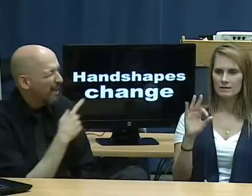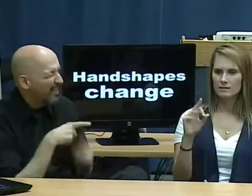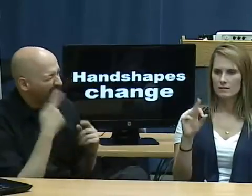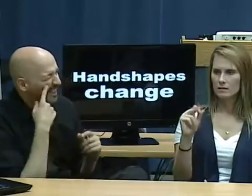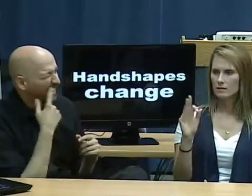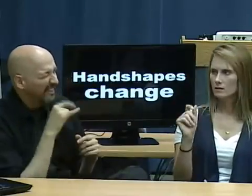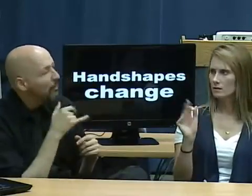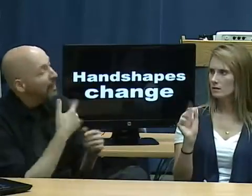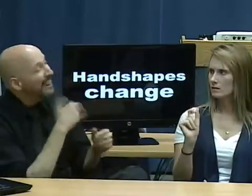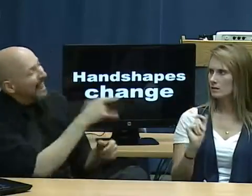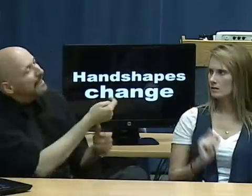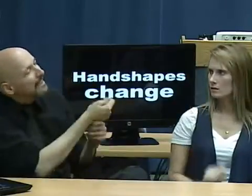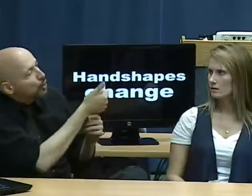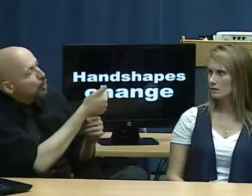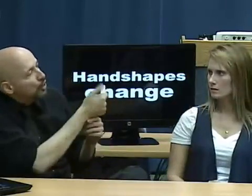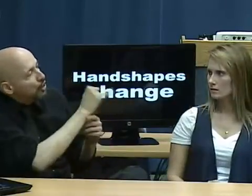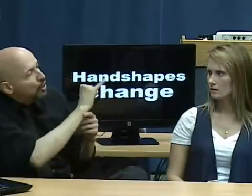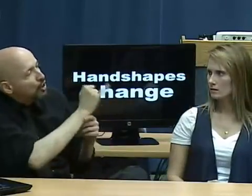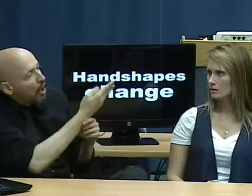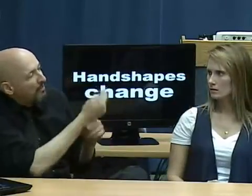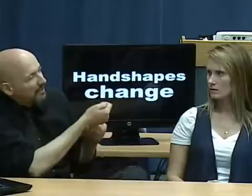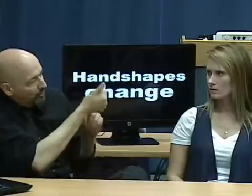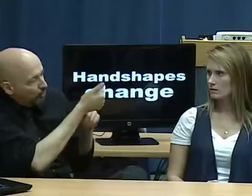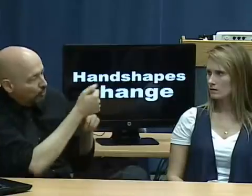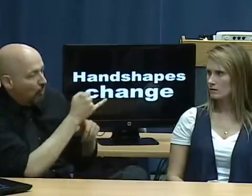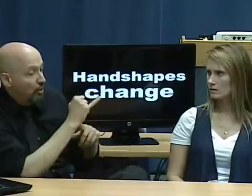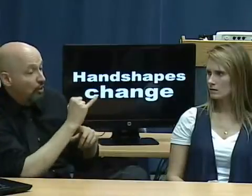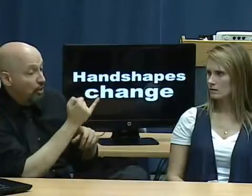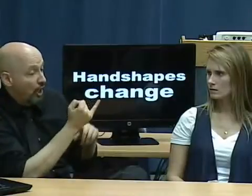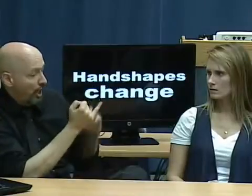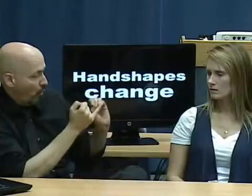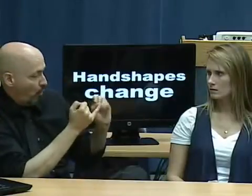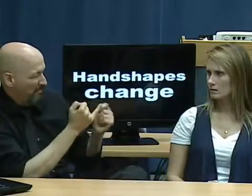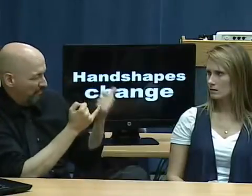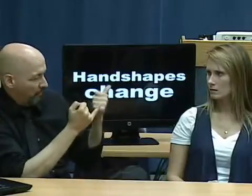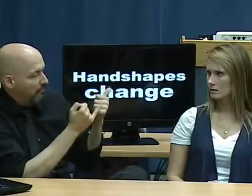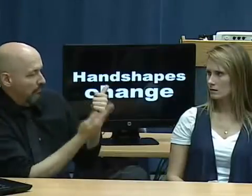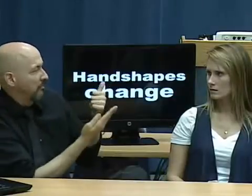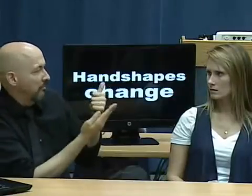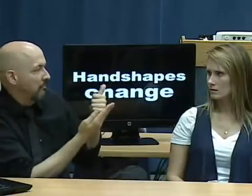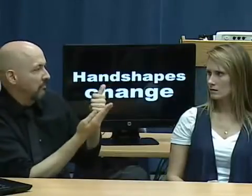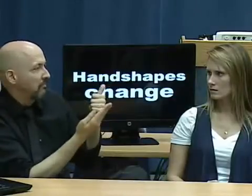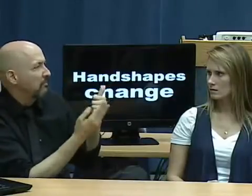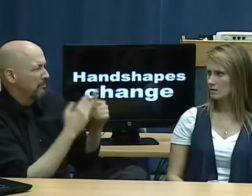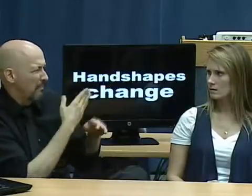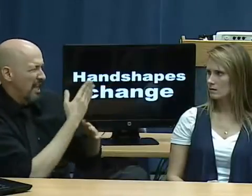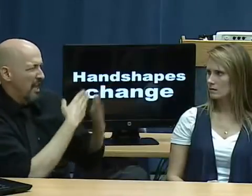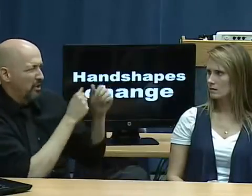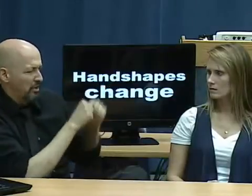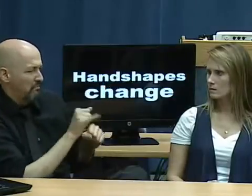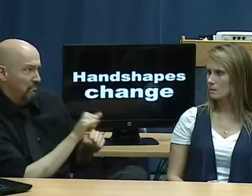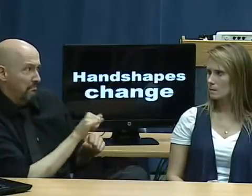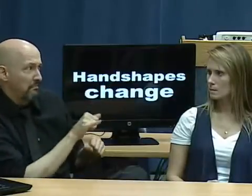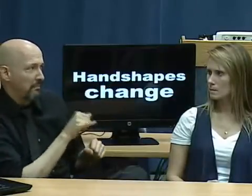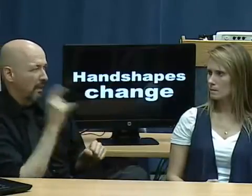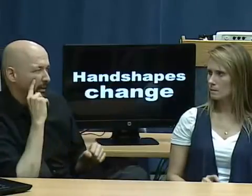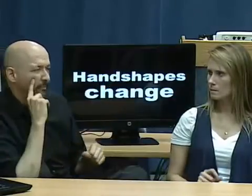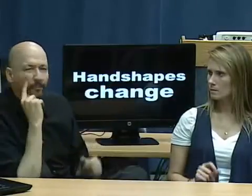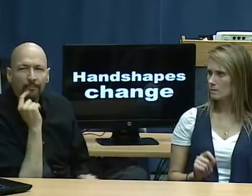Kinda. I think it's more of a deletion. #JOB. It has deleted the movement in "J." The handshape itself remains the same, I think.